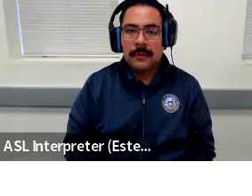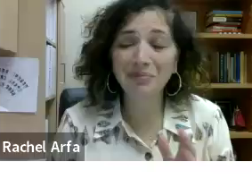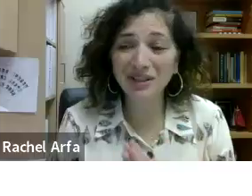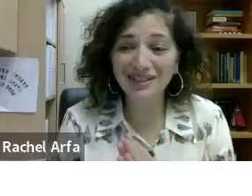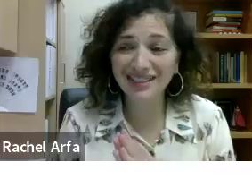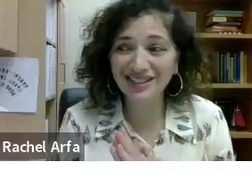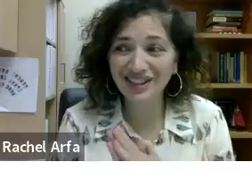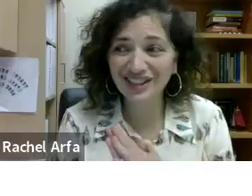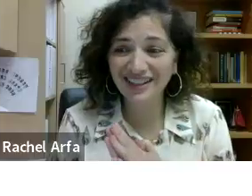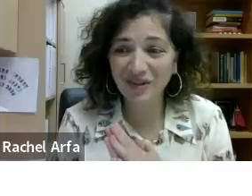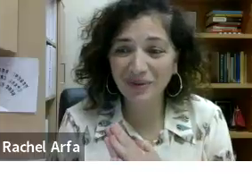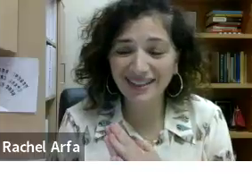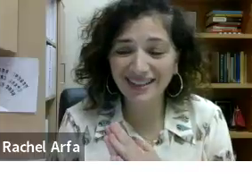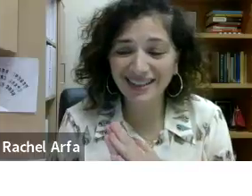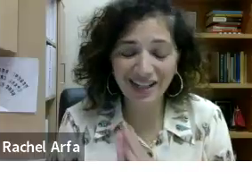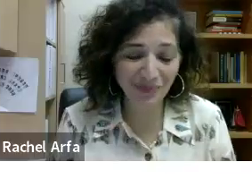I'm going to get started, everybody.